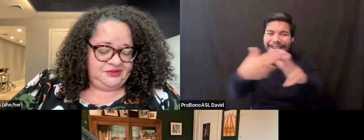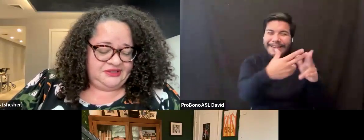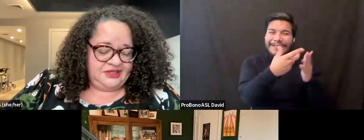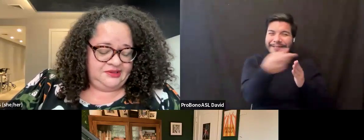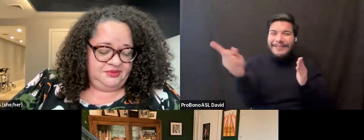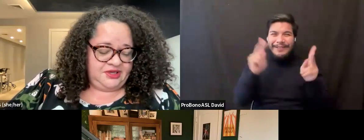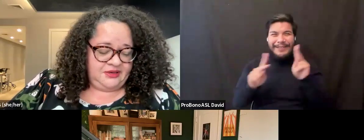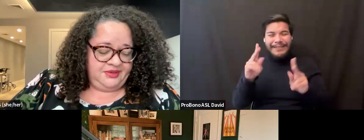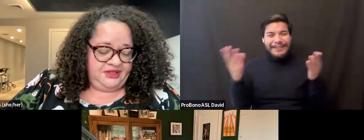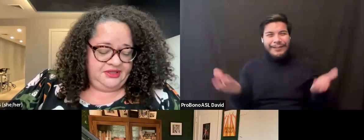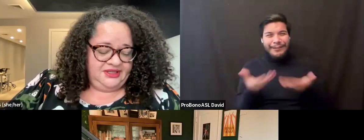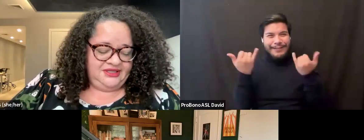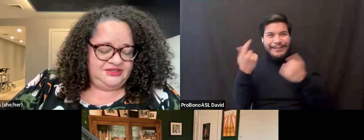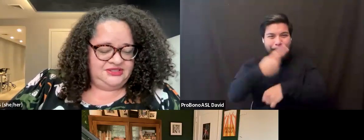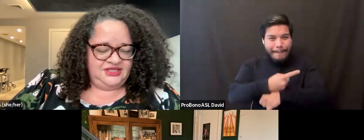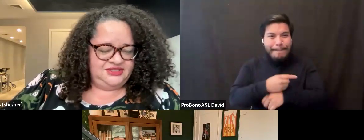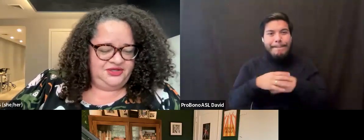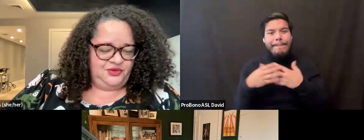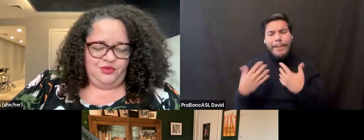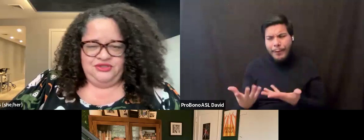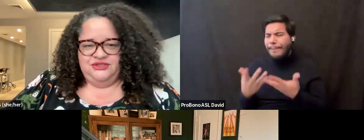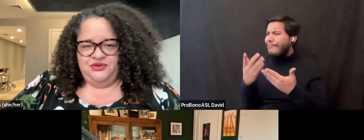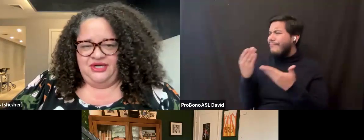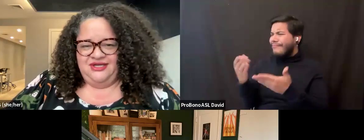So let's talk a little bit, Aubrey. Let's just get into your origin story.